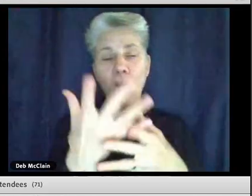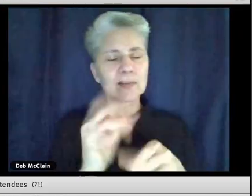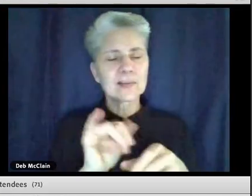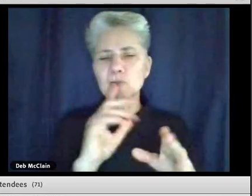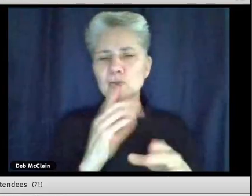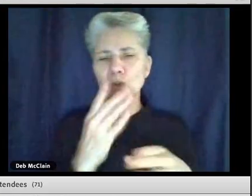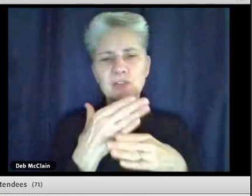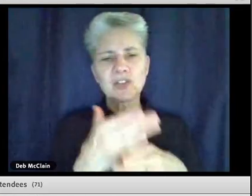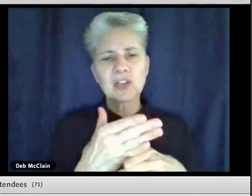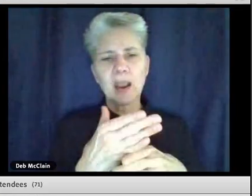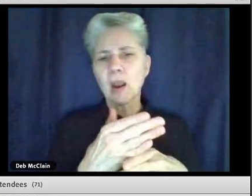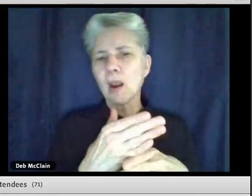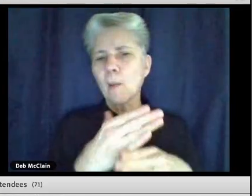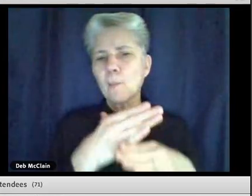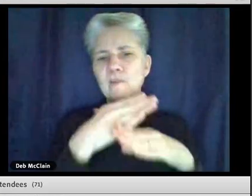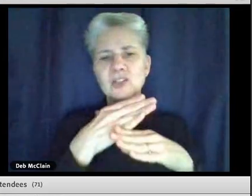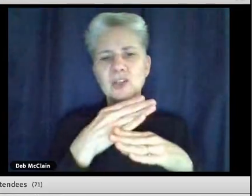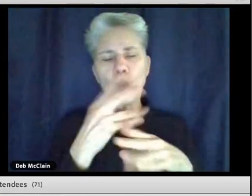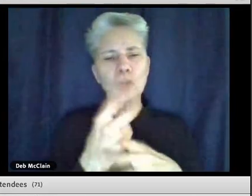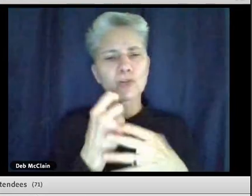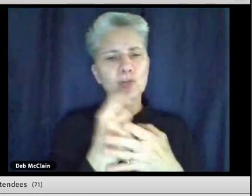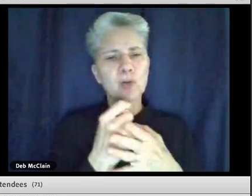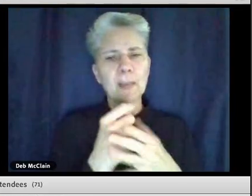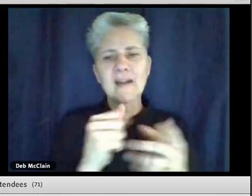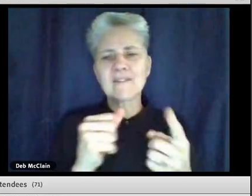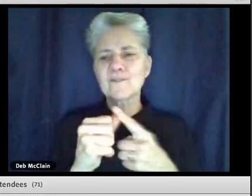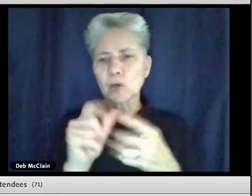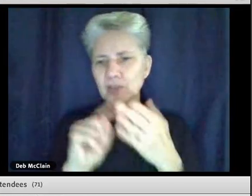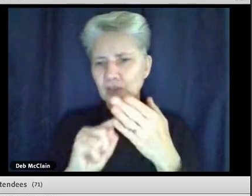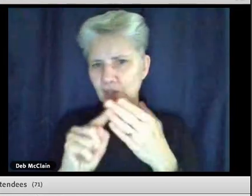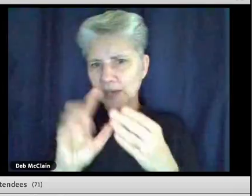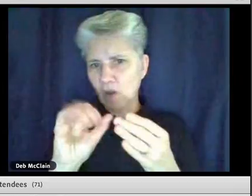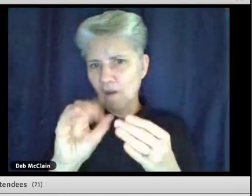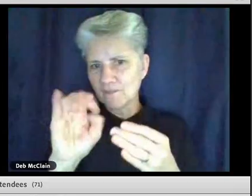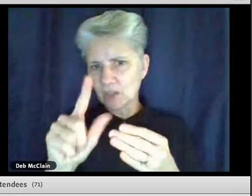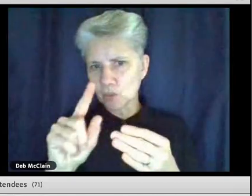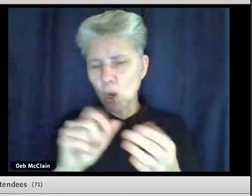you know, blow the disease out of perspective. Don't share prevention or treatment methods